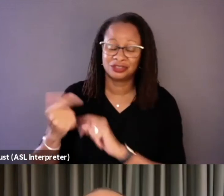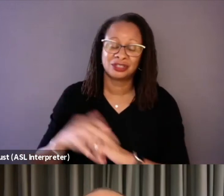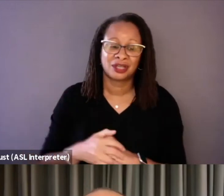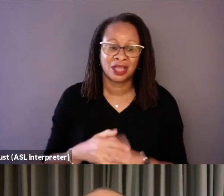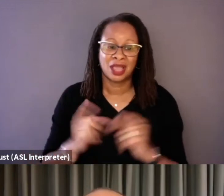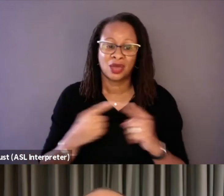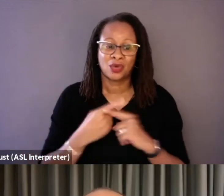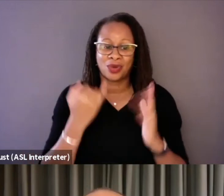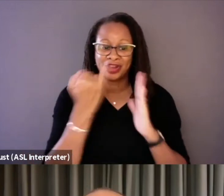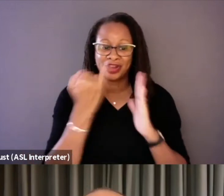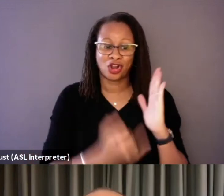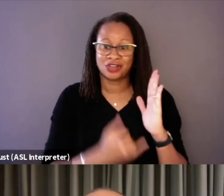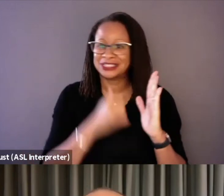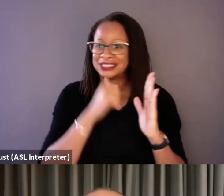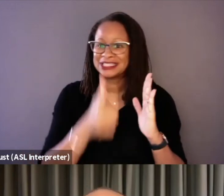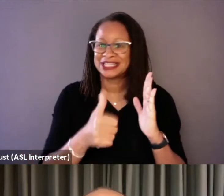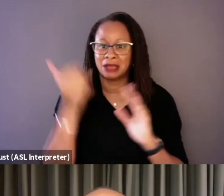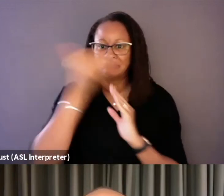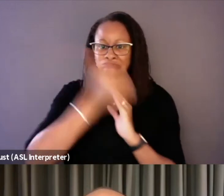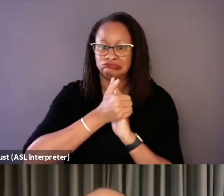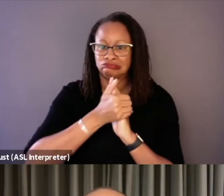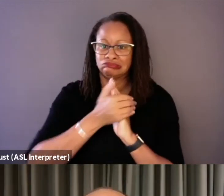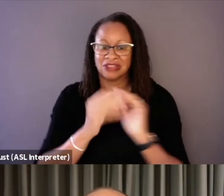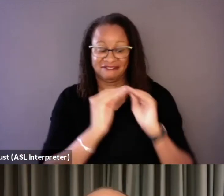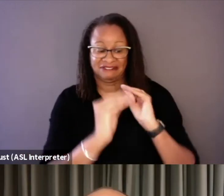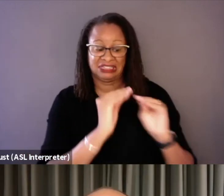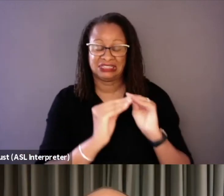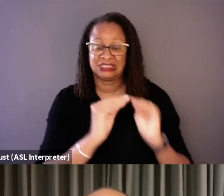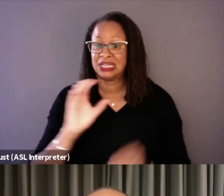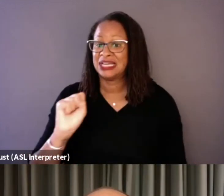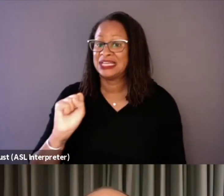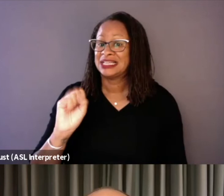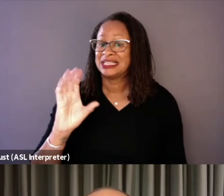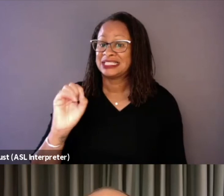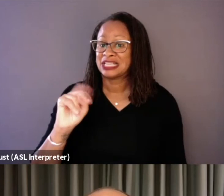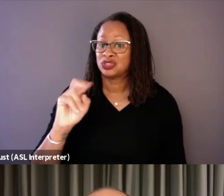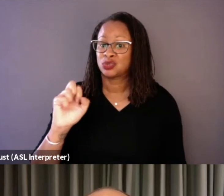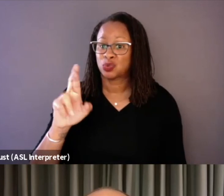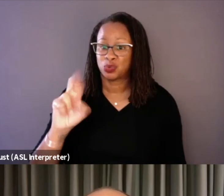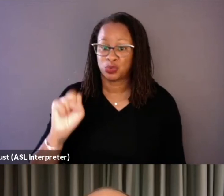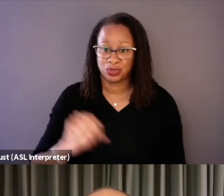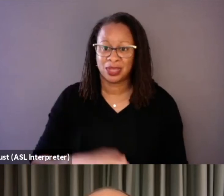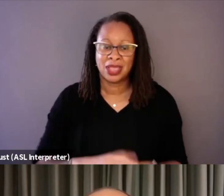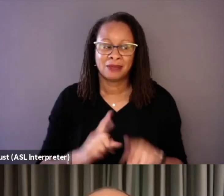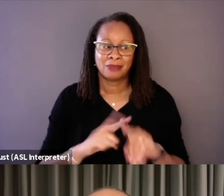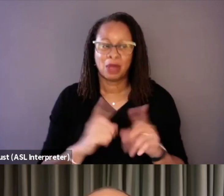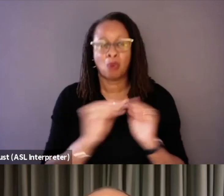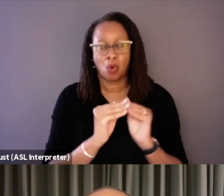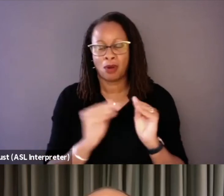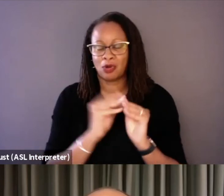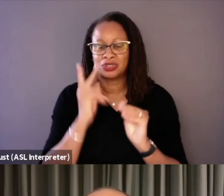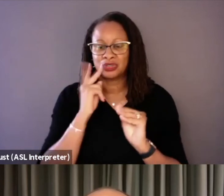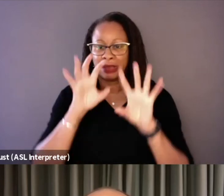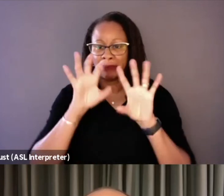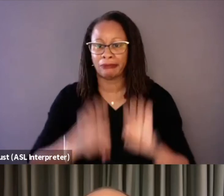isn't being censored, you do actually have an opportunity, although more and more it's being taken down, which is probably what Keenan was worried about